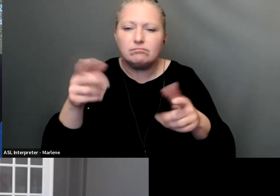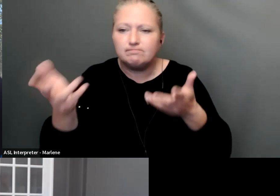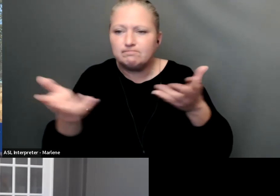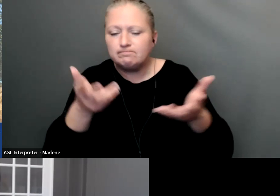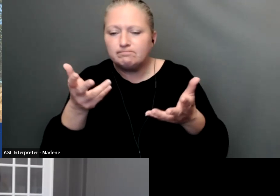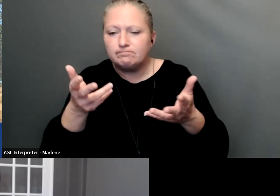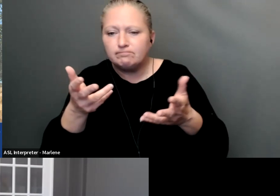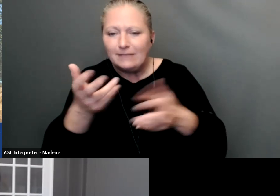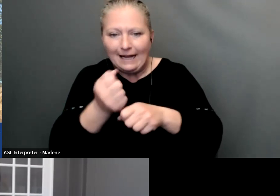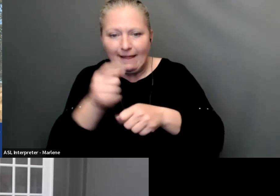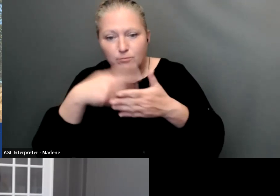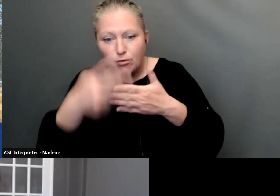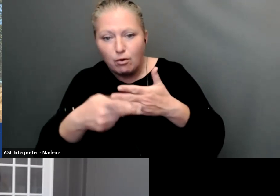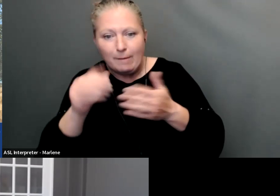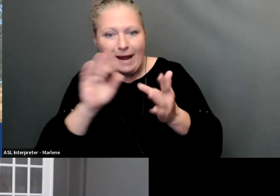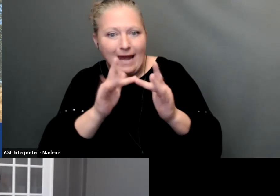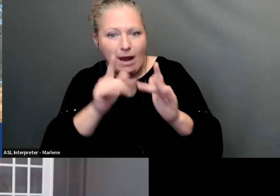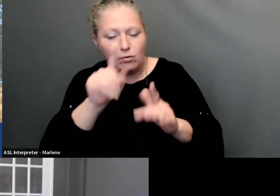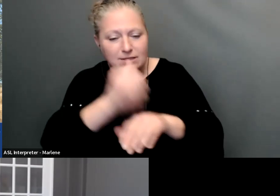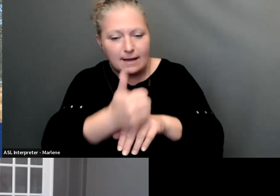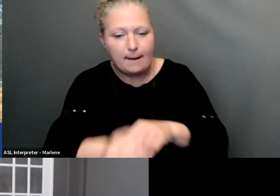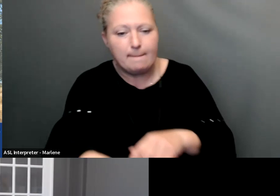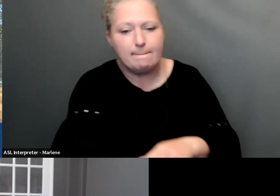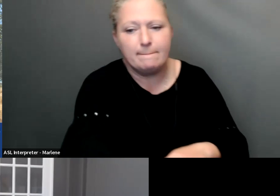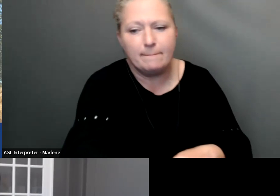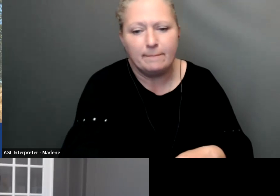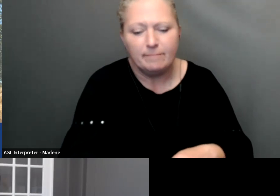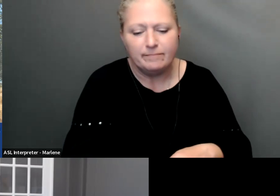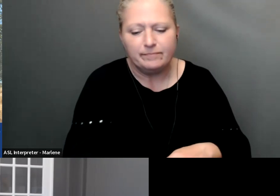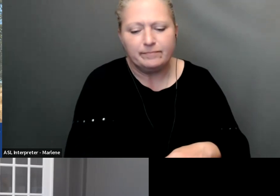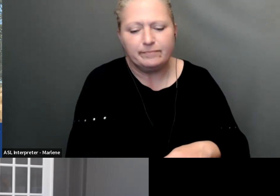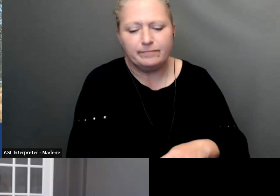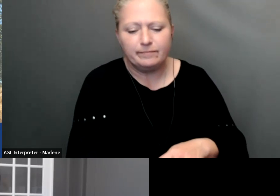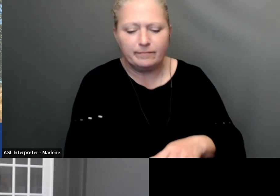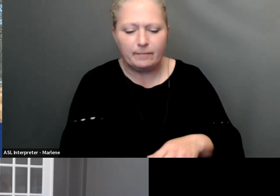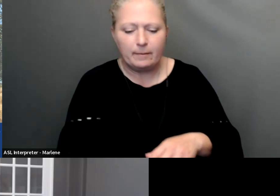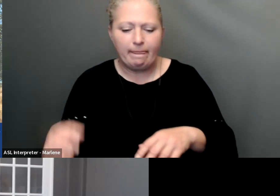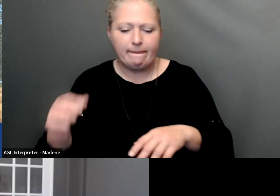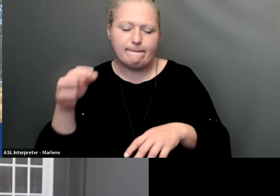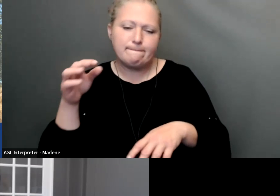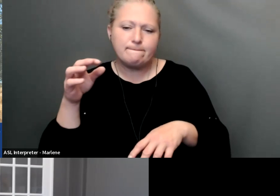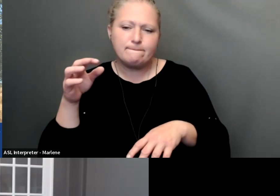this this program in this network you've set up. Yeah, so like, yeah, I was just with Pennsylvania